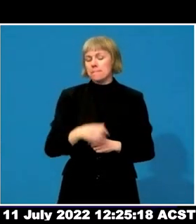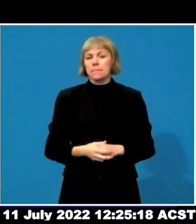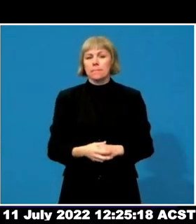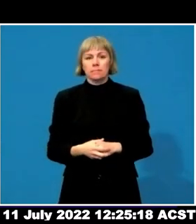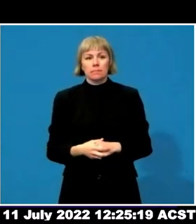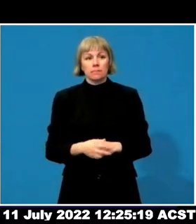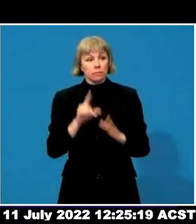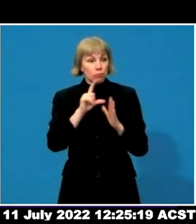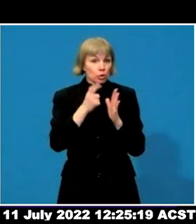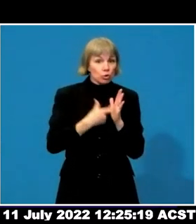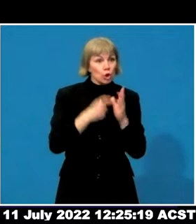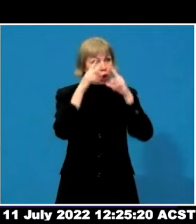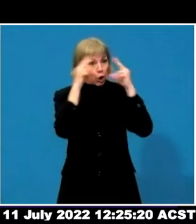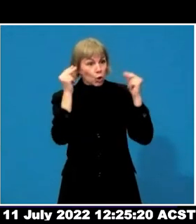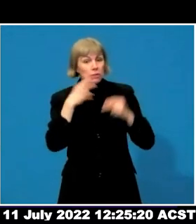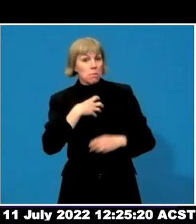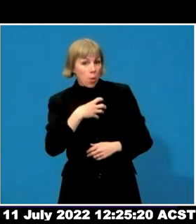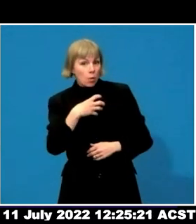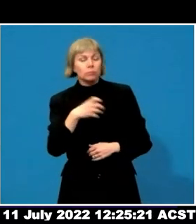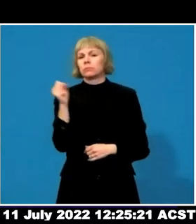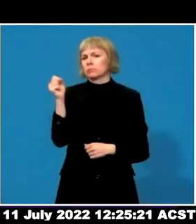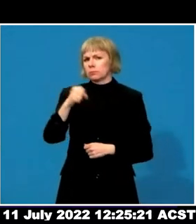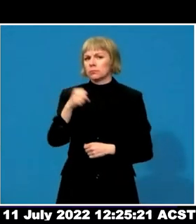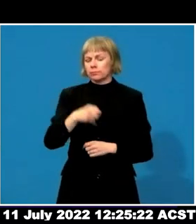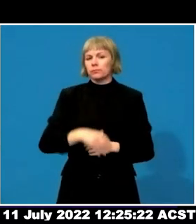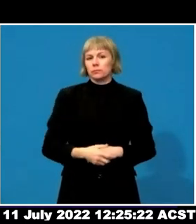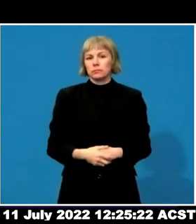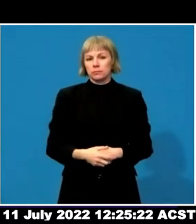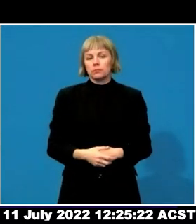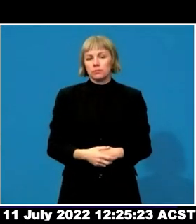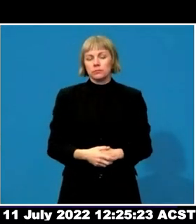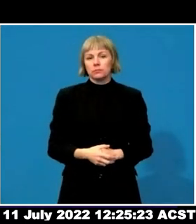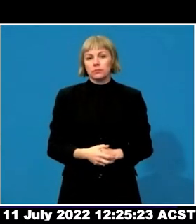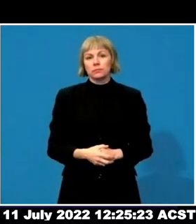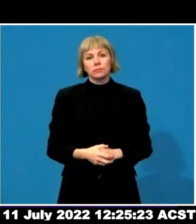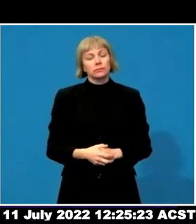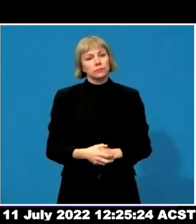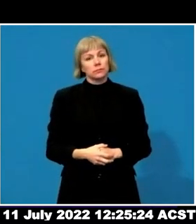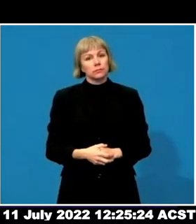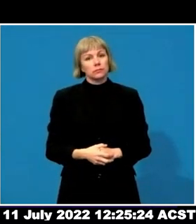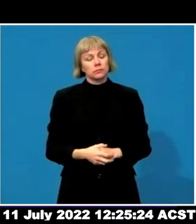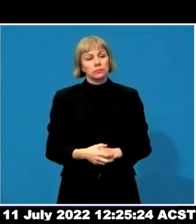Yeah. MS TARRAGO: And do you think if they had more services in Tennant Creek like